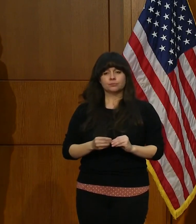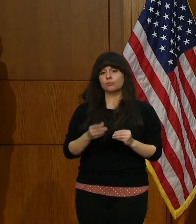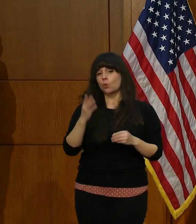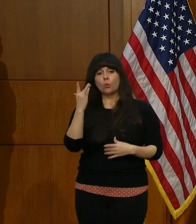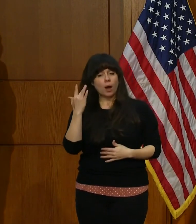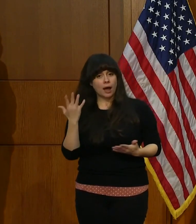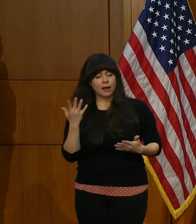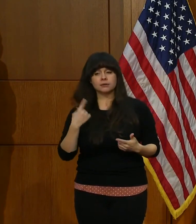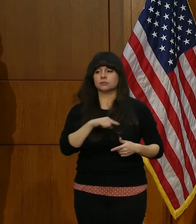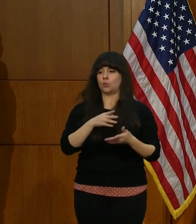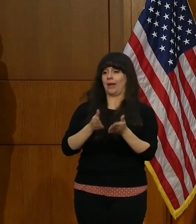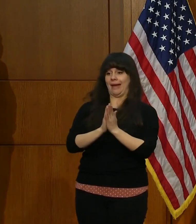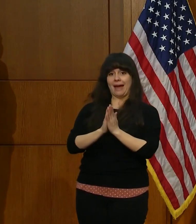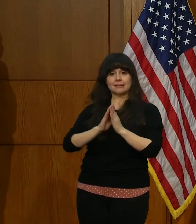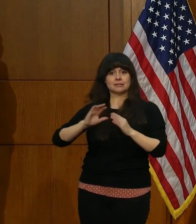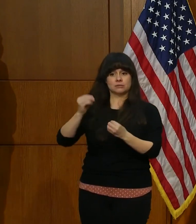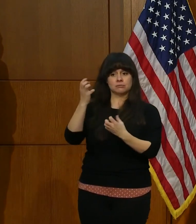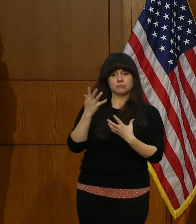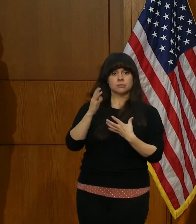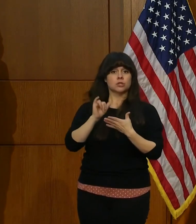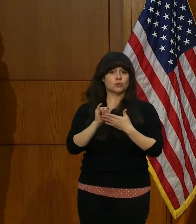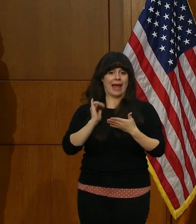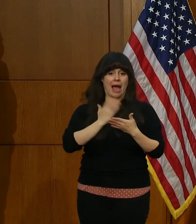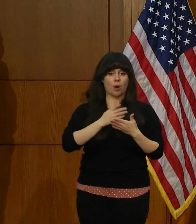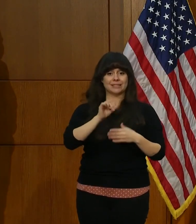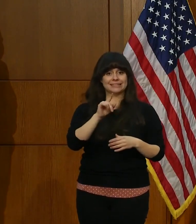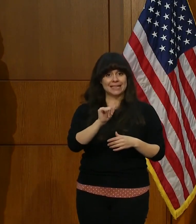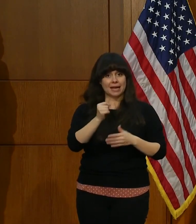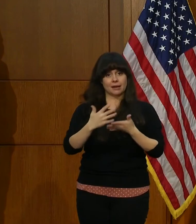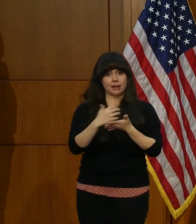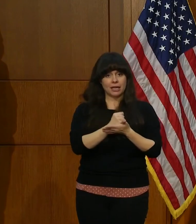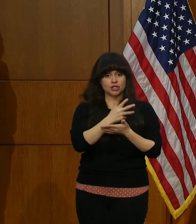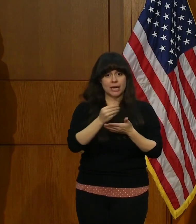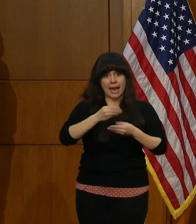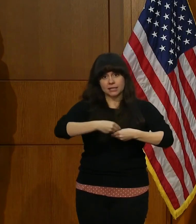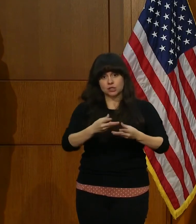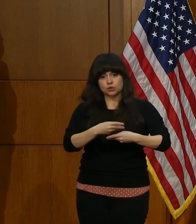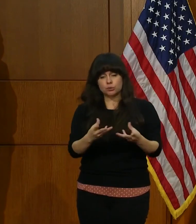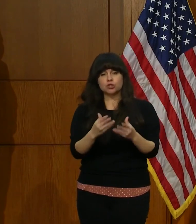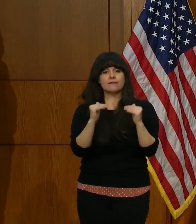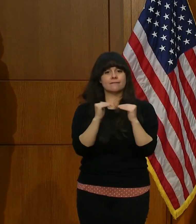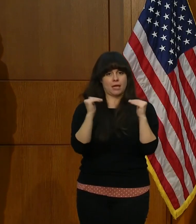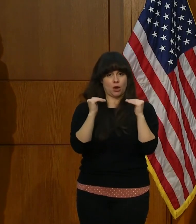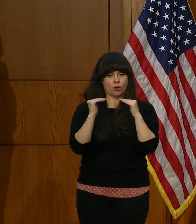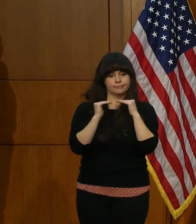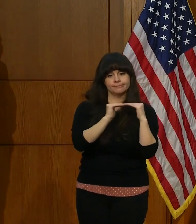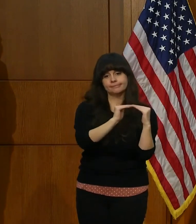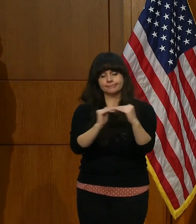THE VACCINE IS GIVEN. WE ASKED BECAUSE WE WANT TO ENSURE THAT